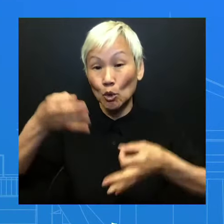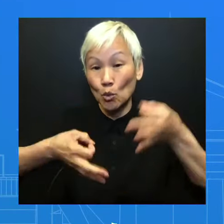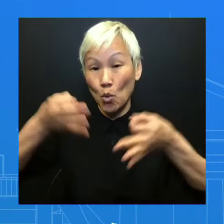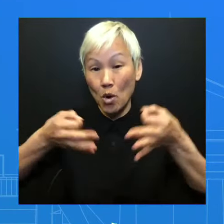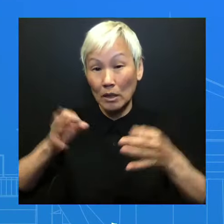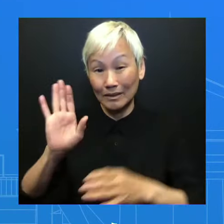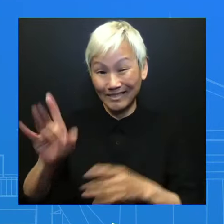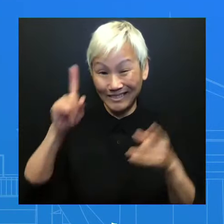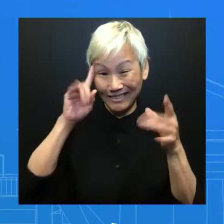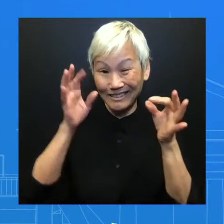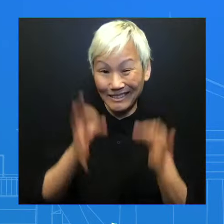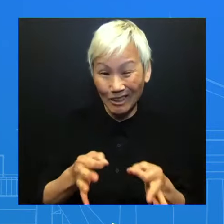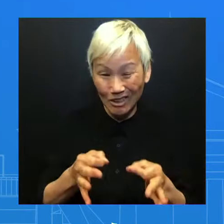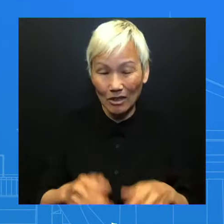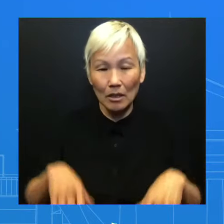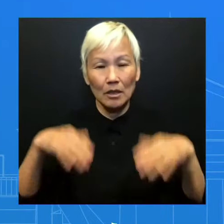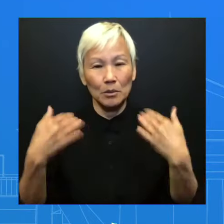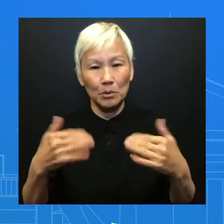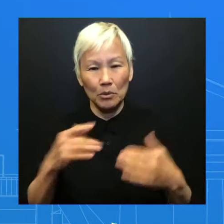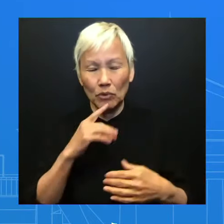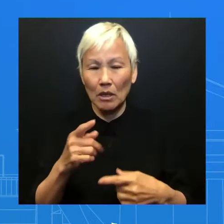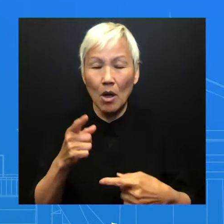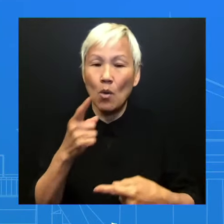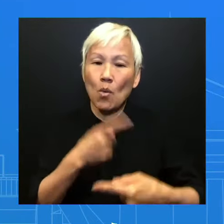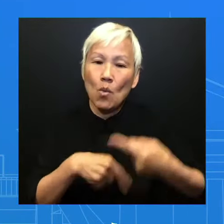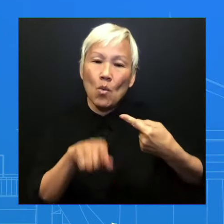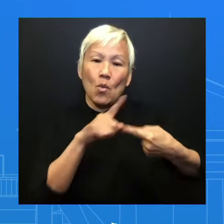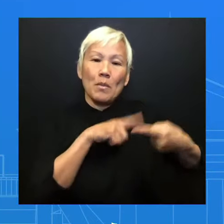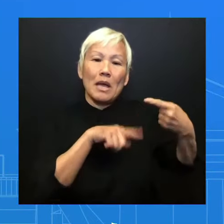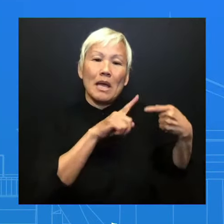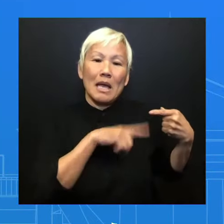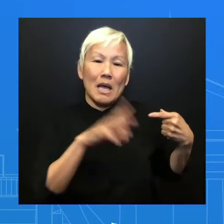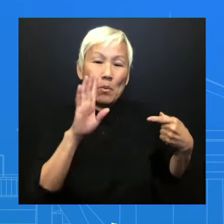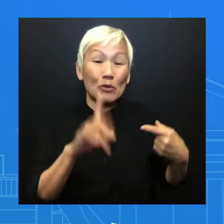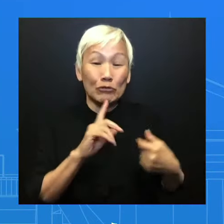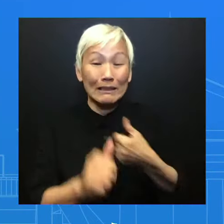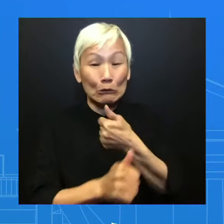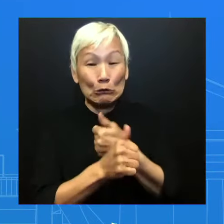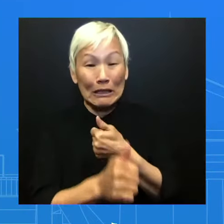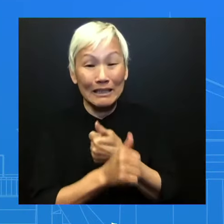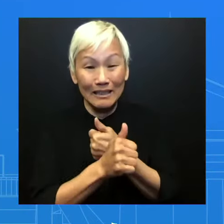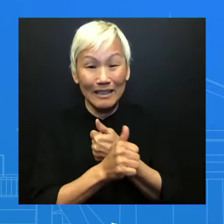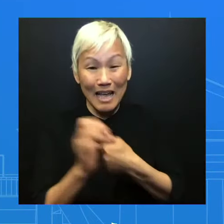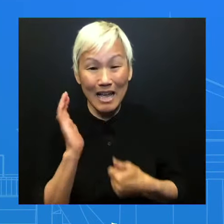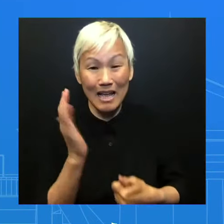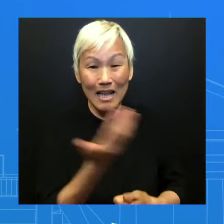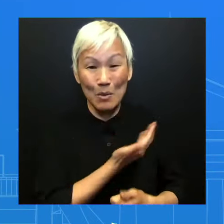It will jeopardize the sources of clean drinking water for farmers, businesses, and millions of Americans.